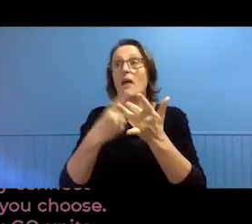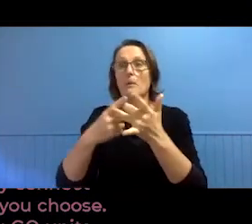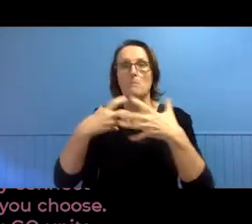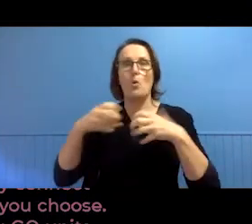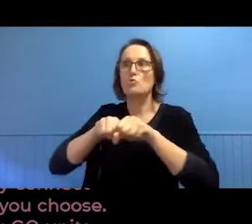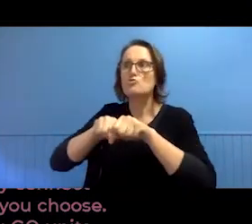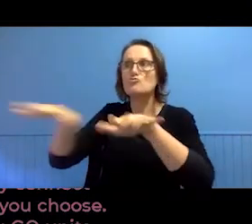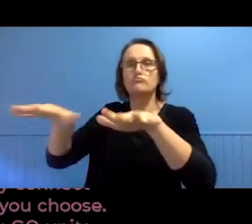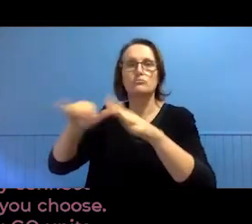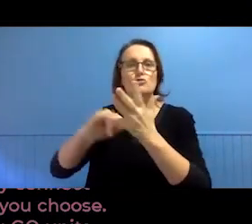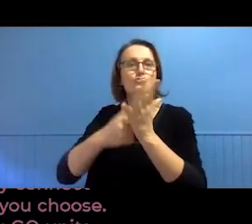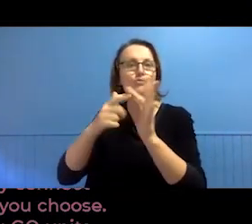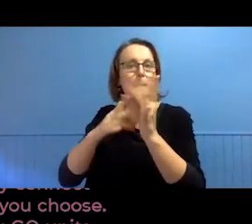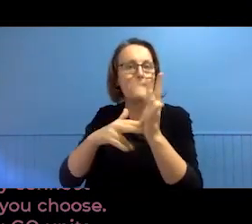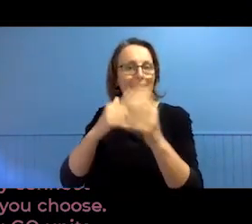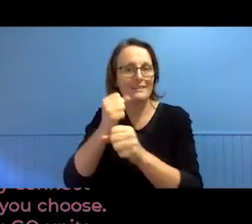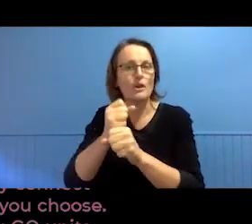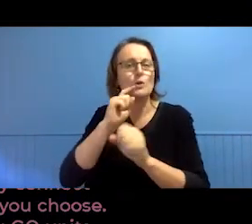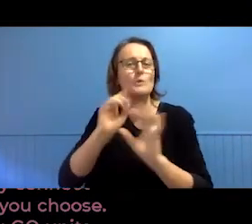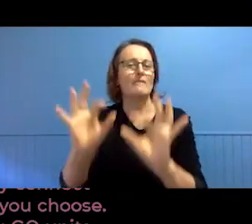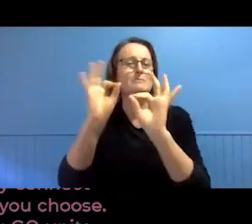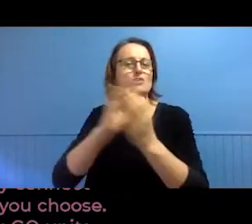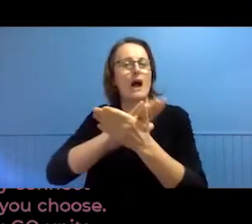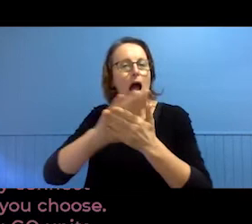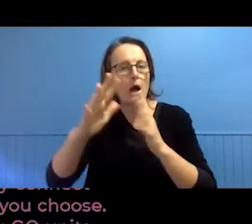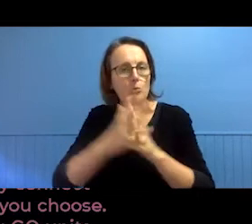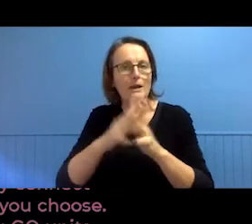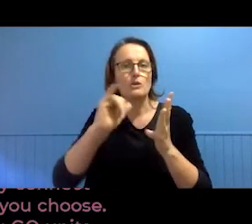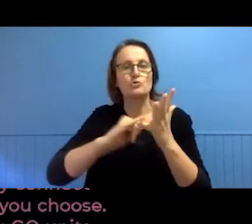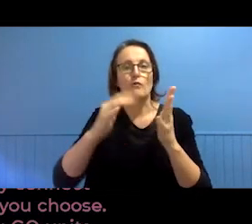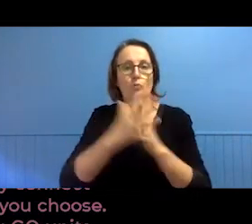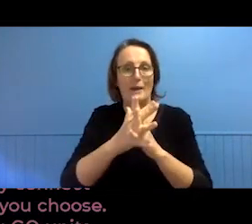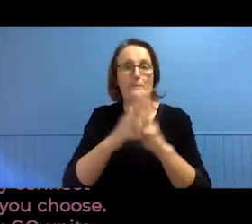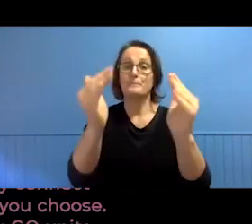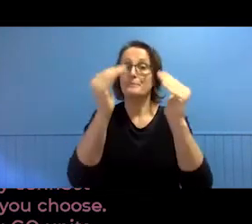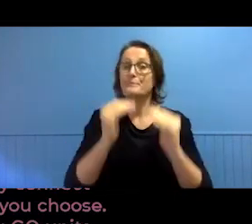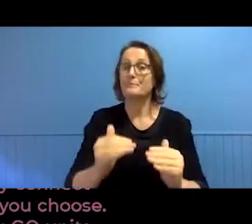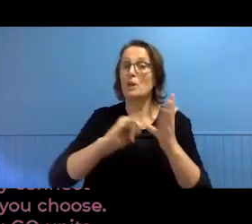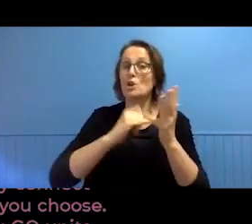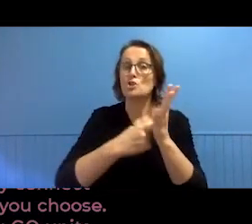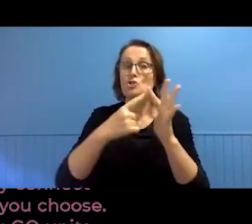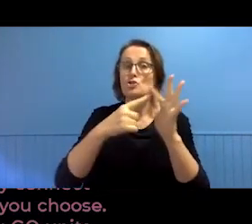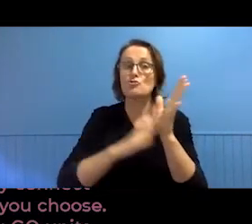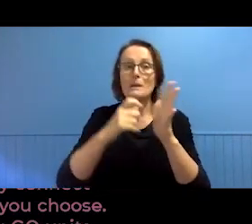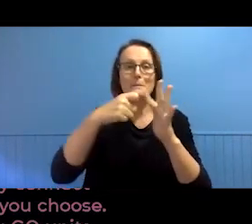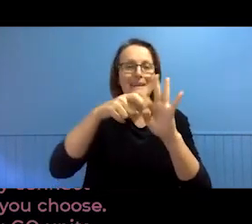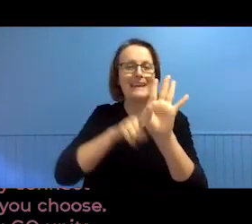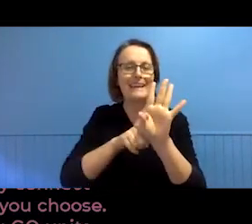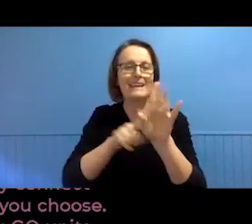have either hardware or software dedicated encoder as well. The stream key is basically a secret code. This is a code that you enter